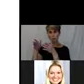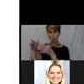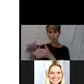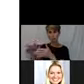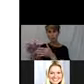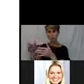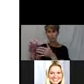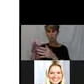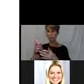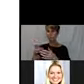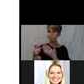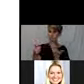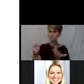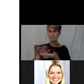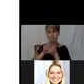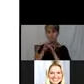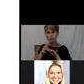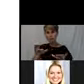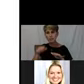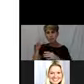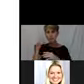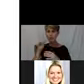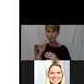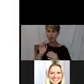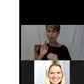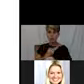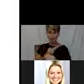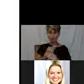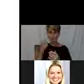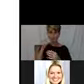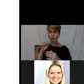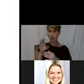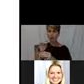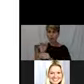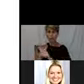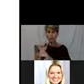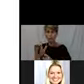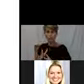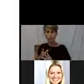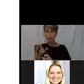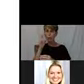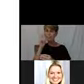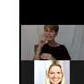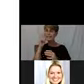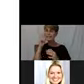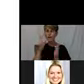both for us and our colleagues. And lastly, we see medicine as a tool of advocacy.